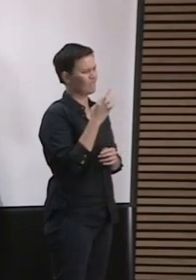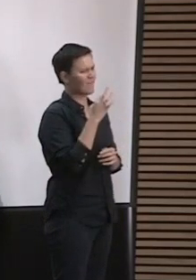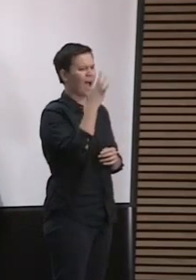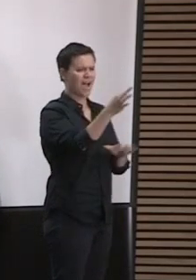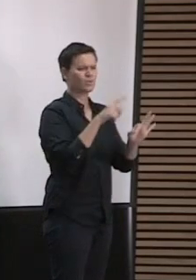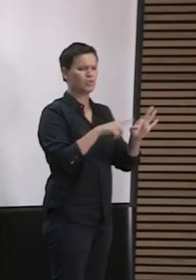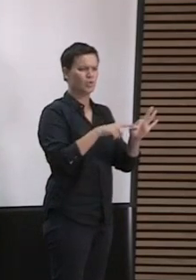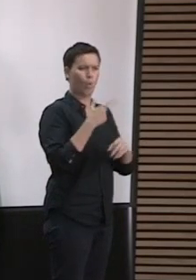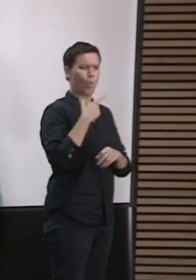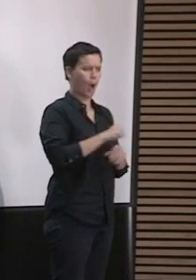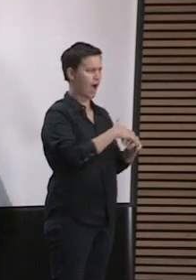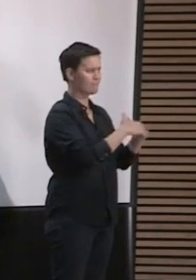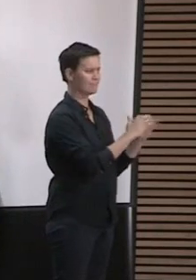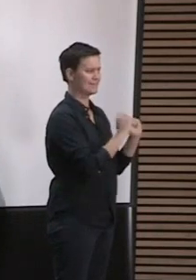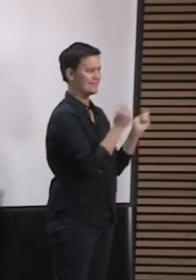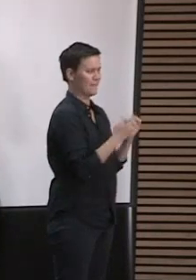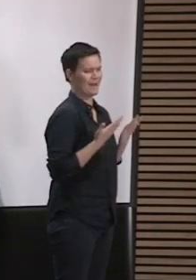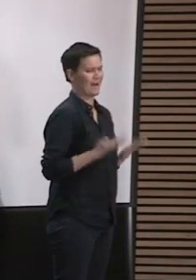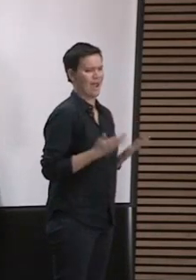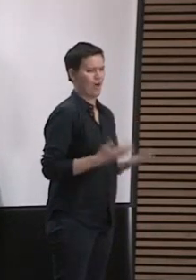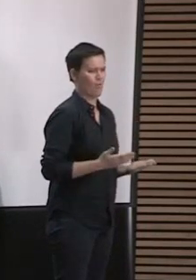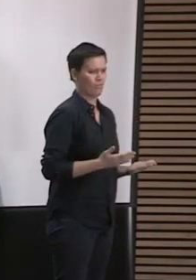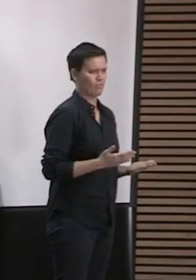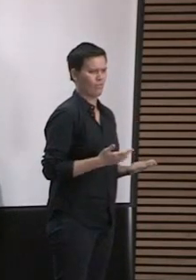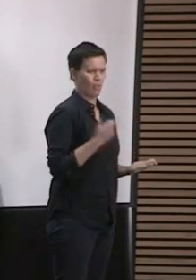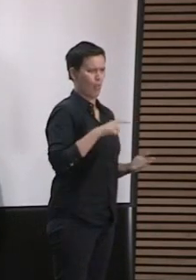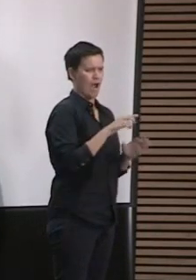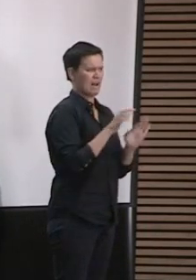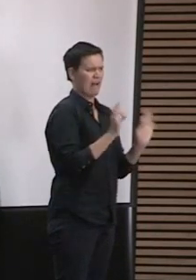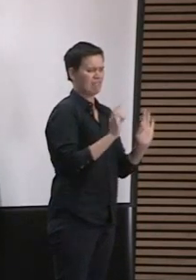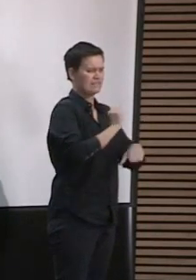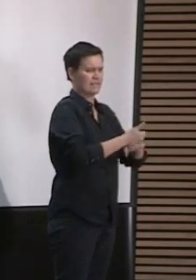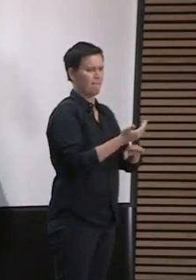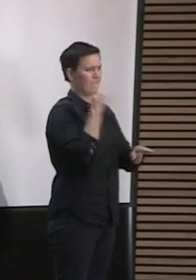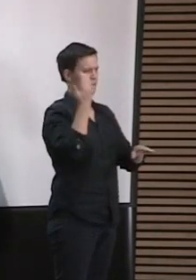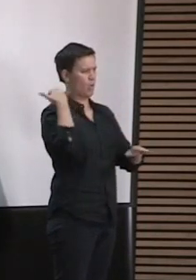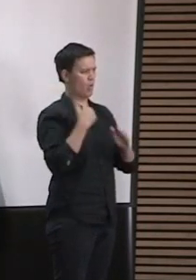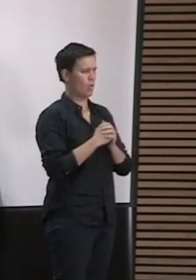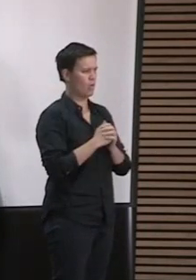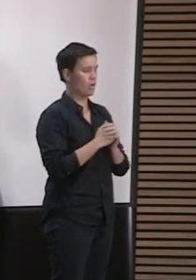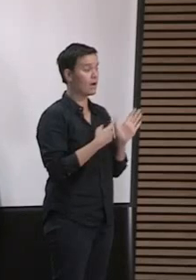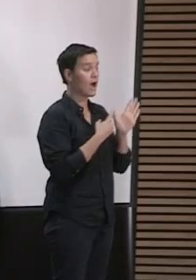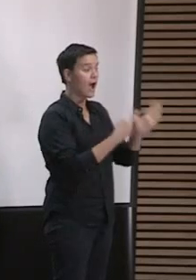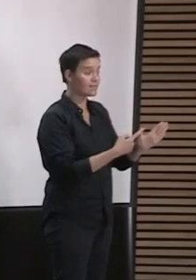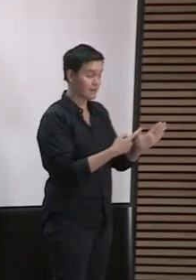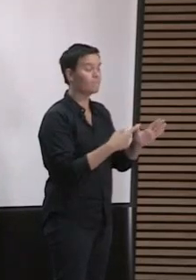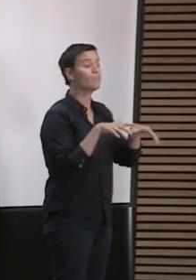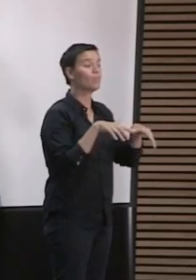What prompted you to bring in the extra support now? Why not earlier on in the